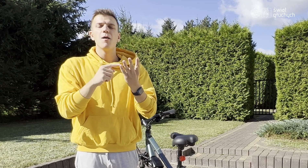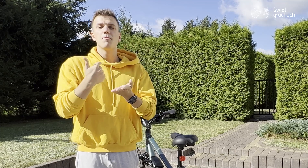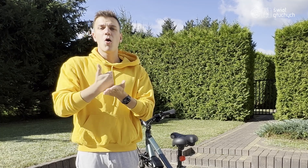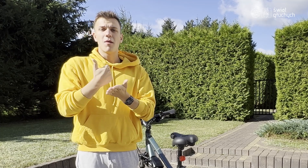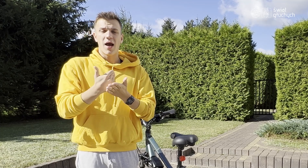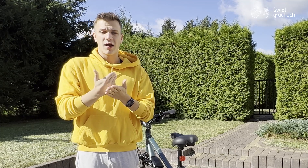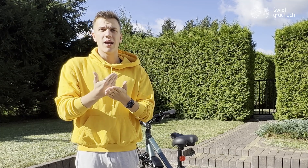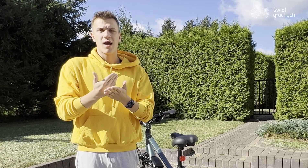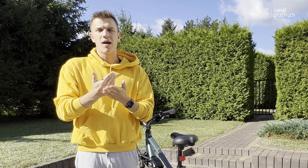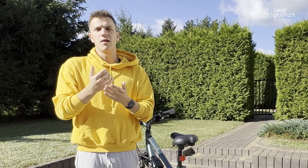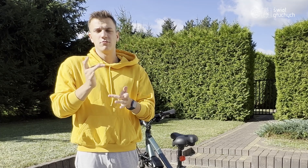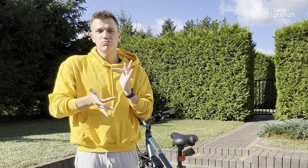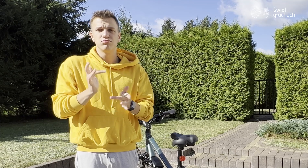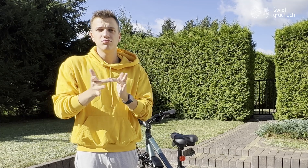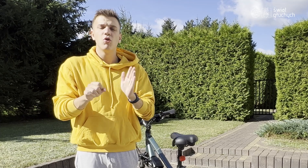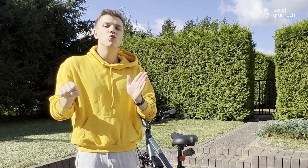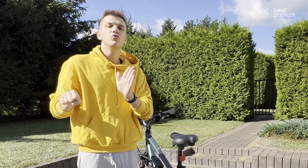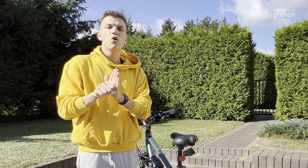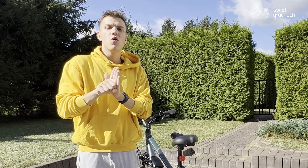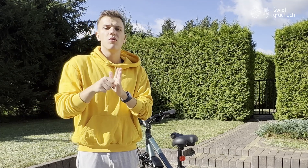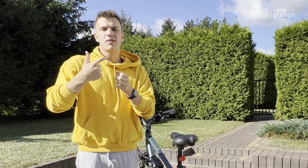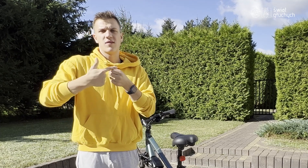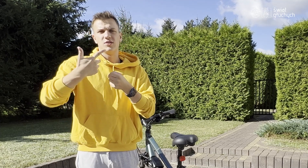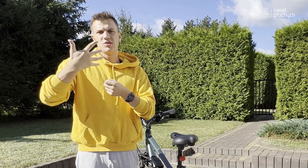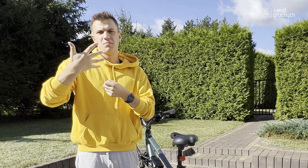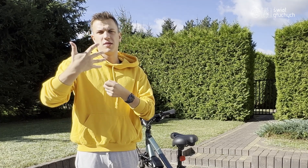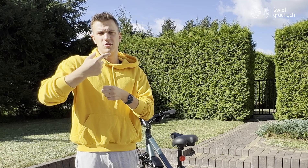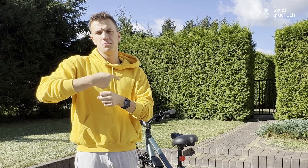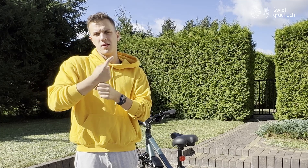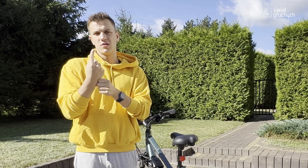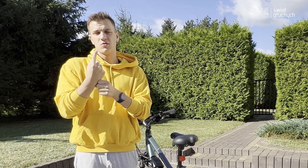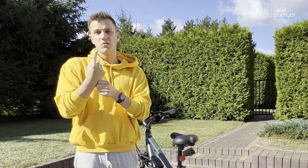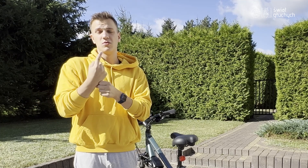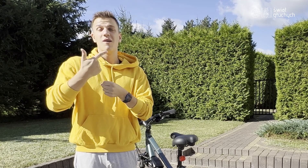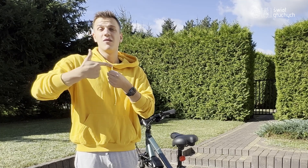the power steering works up to a speed of 25 km/h,